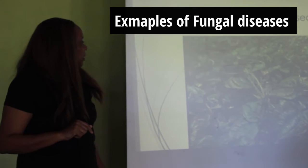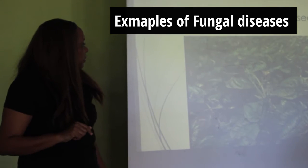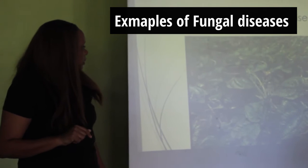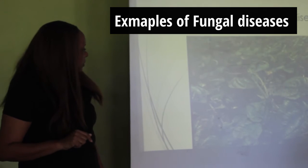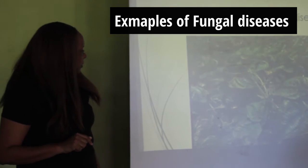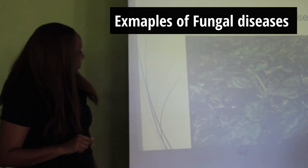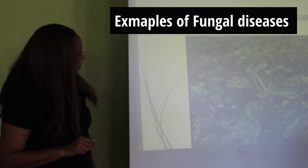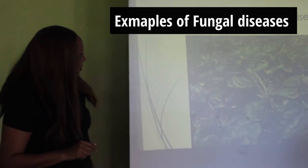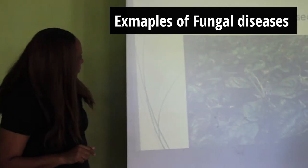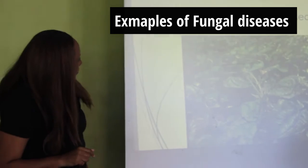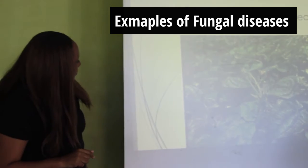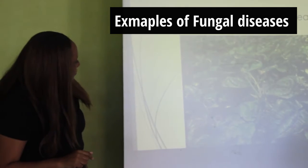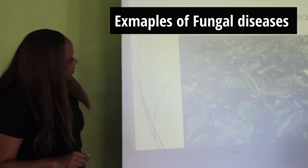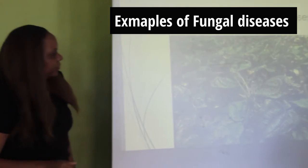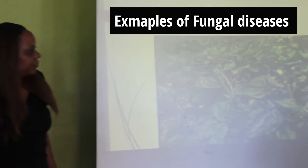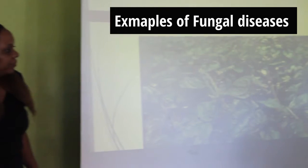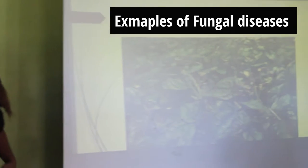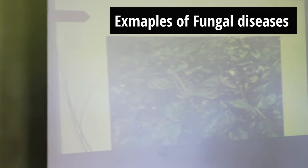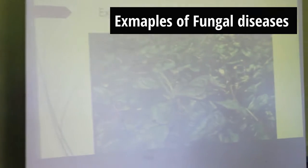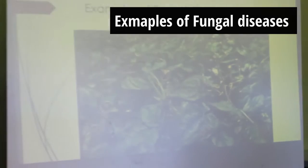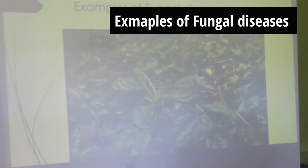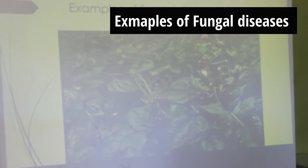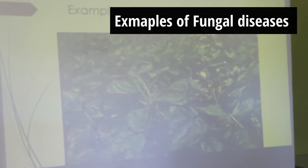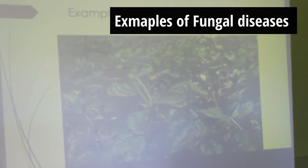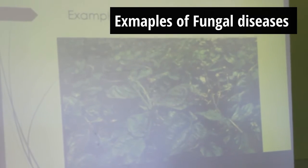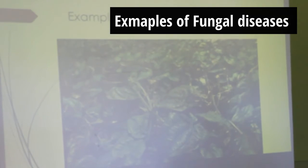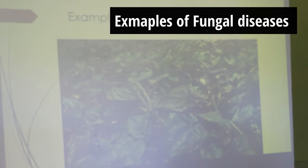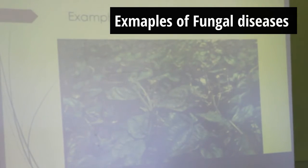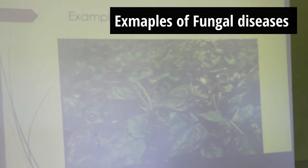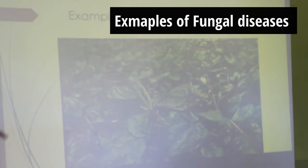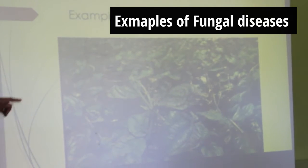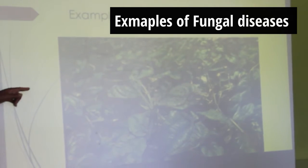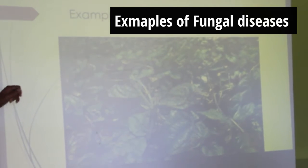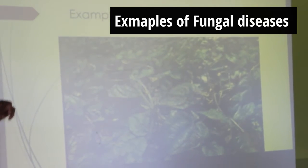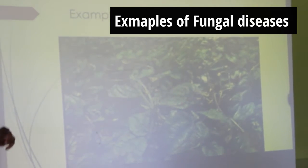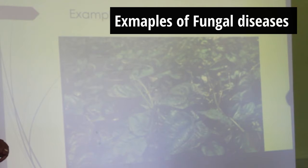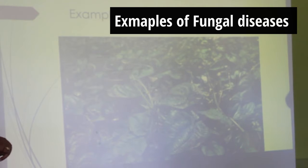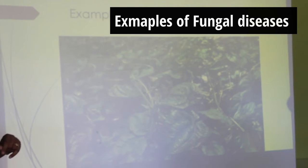right here this is a type of bean and you see those okay